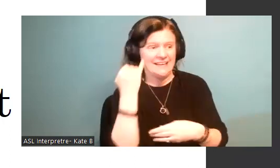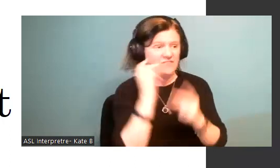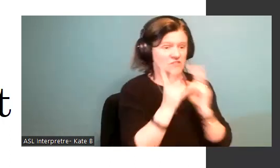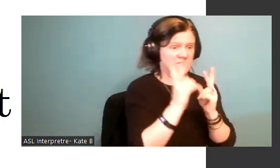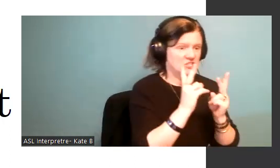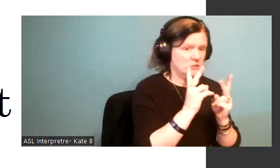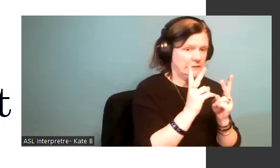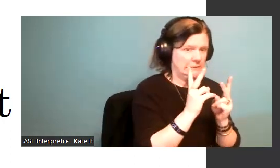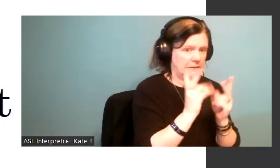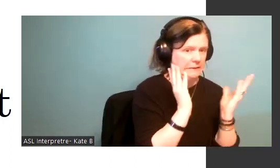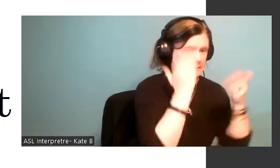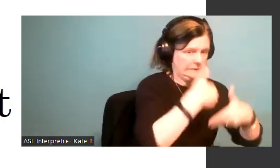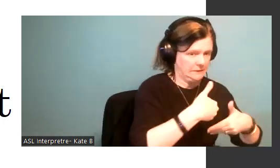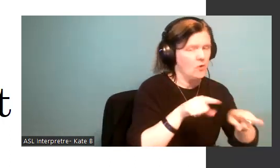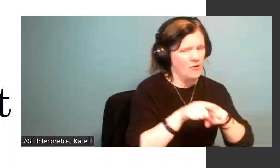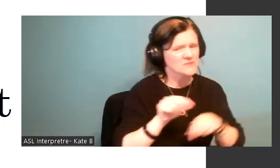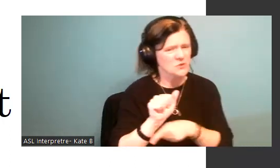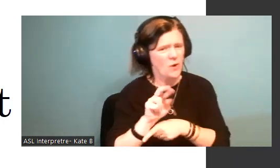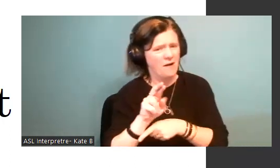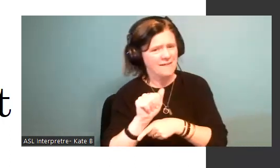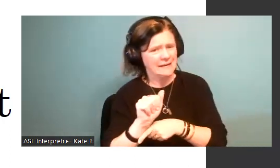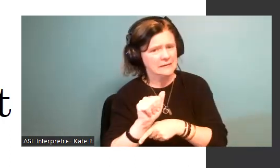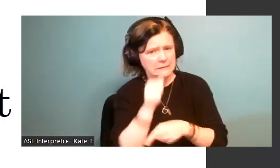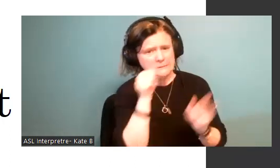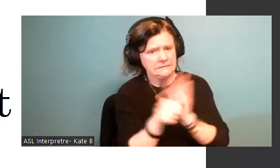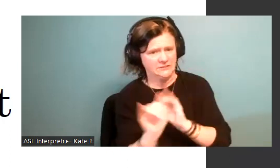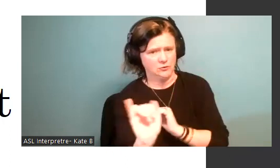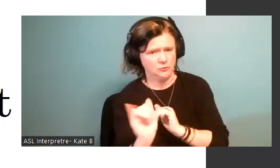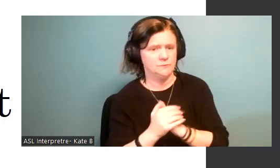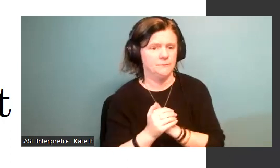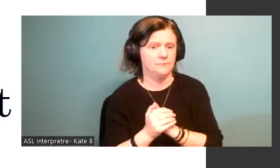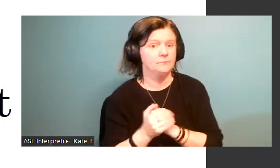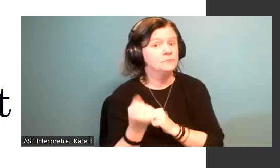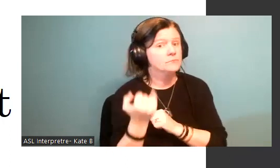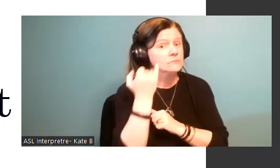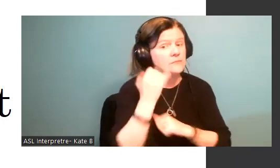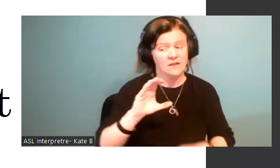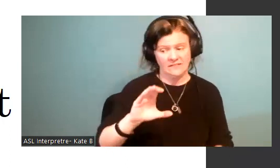fields that are dependent on answer like selecting a drop-down and new fields appear. When